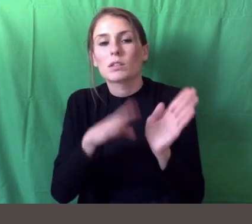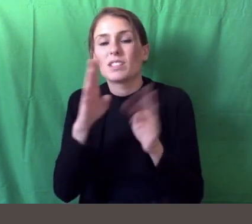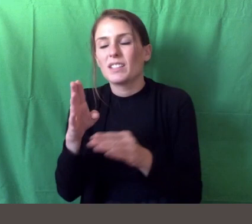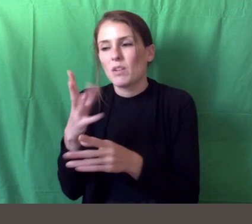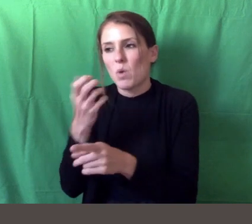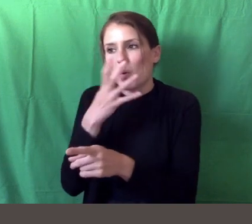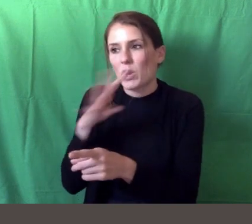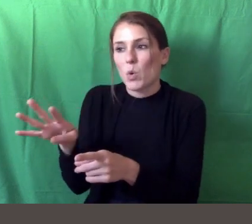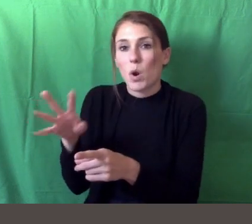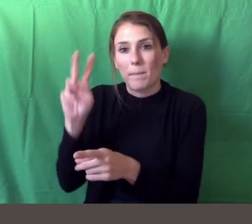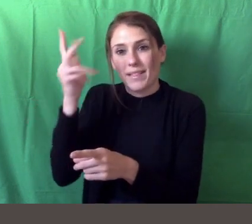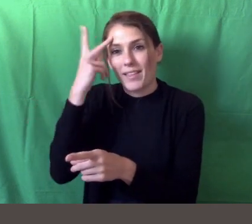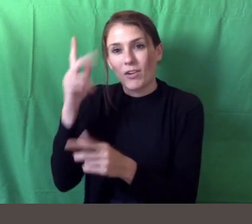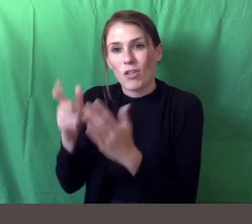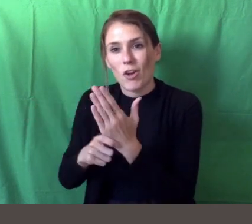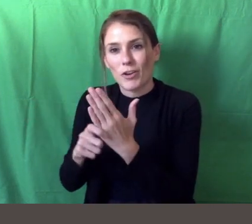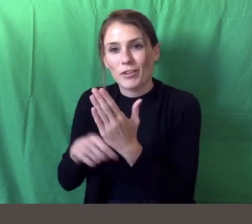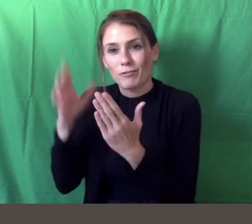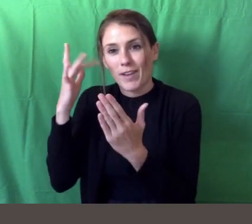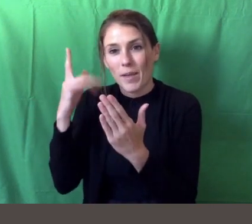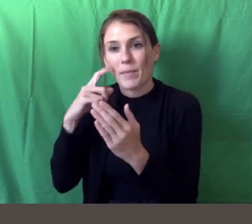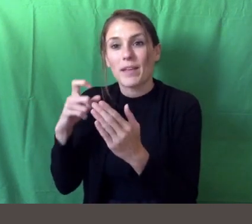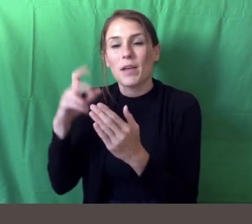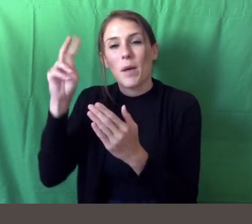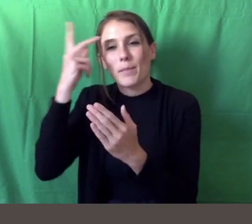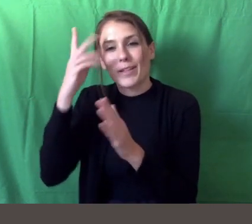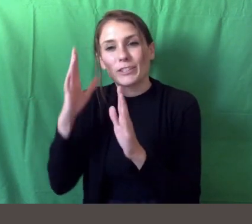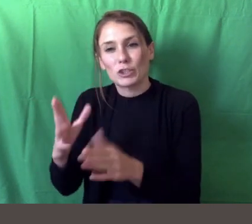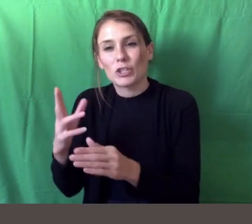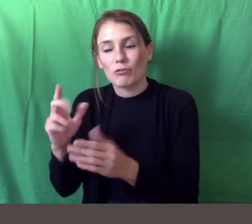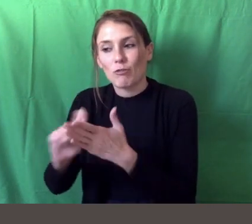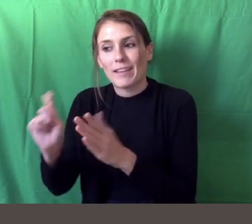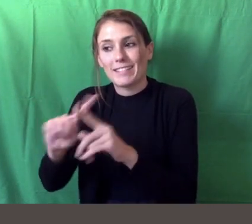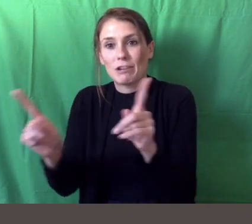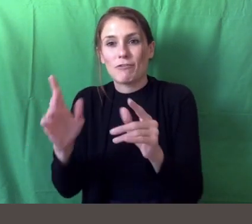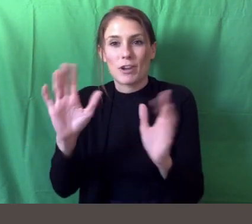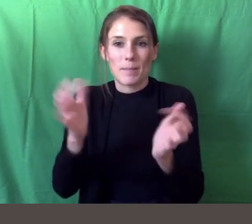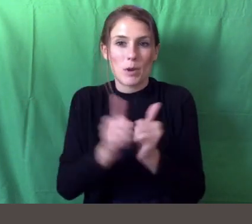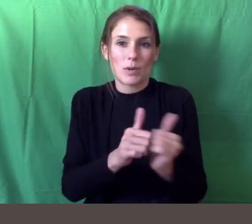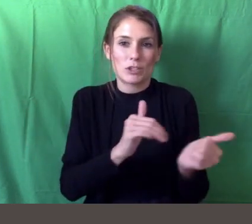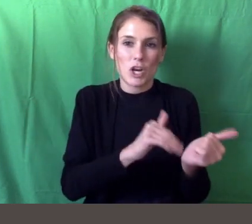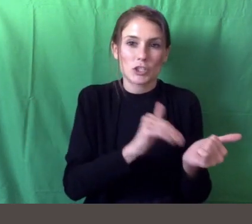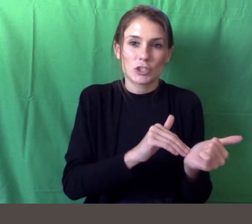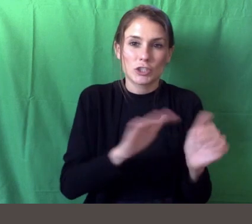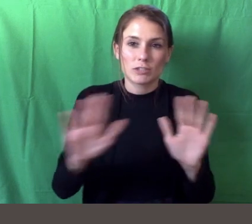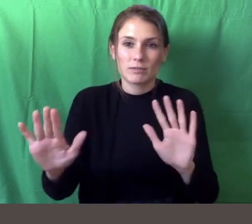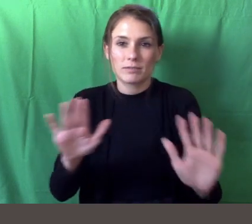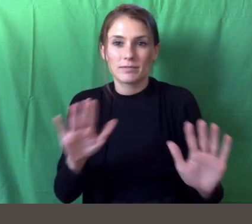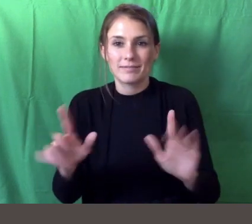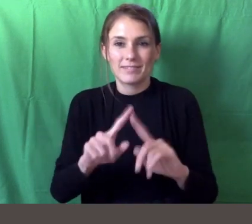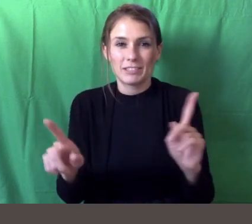You wouldn't want to use political articles because politicians write quite differently than doctors.